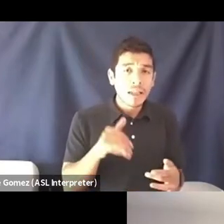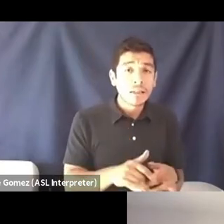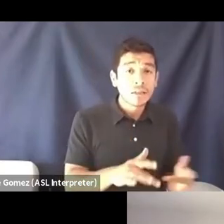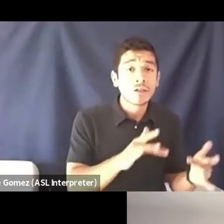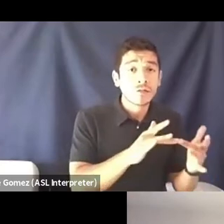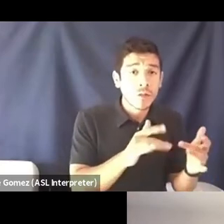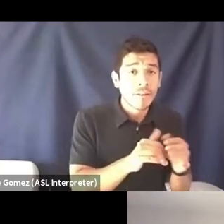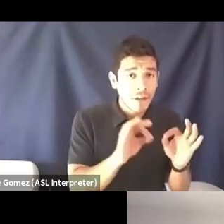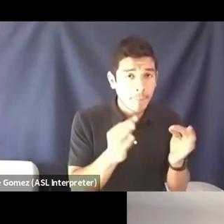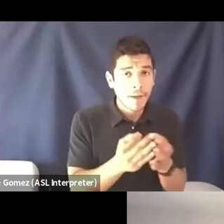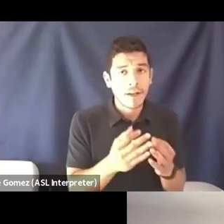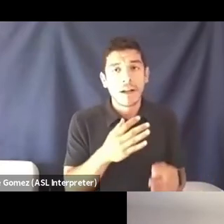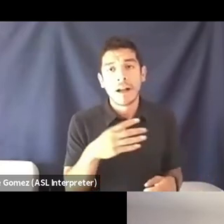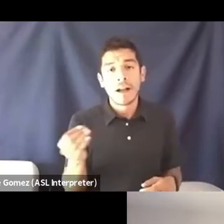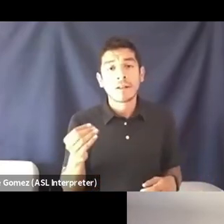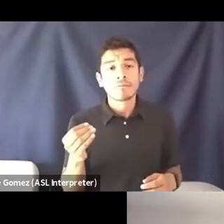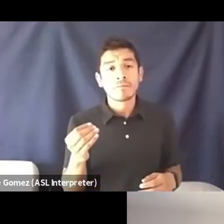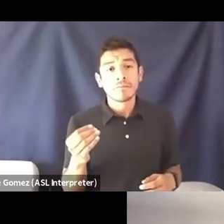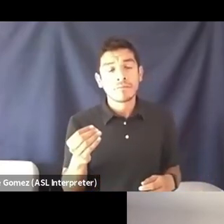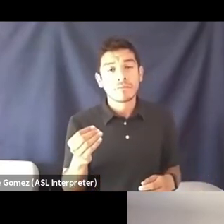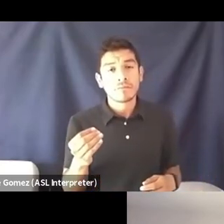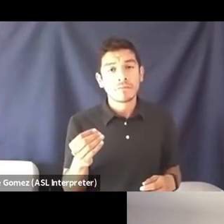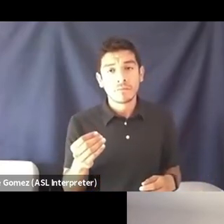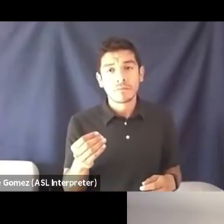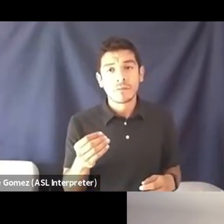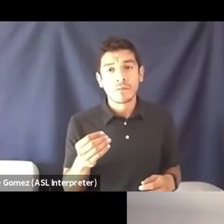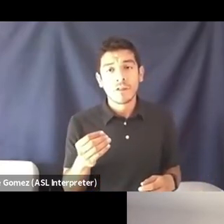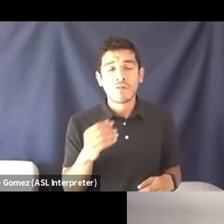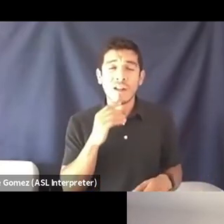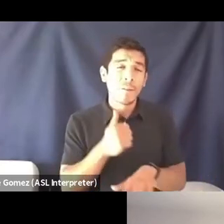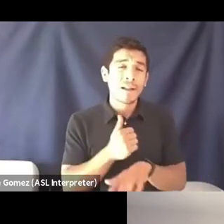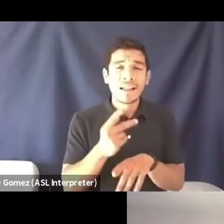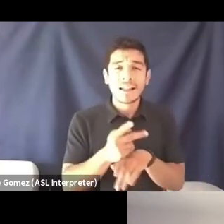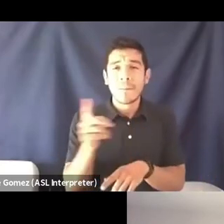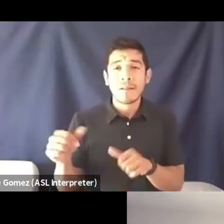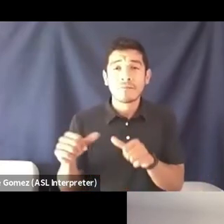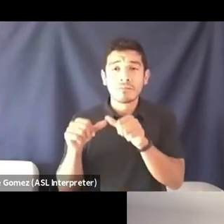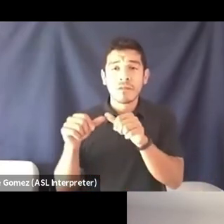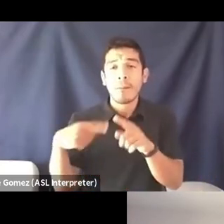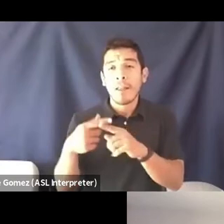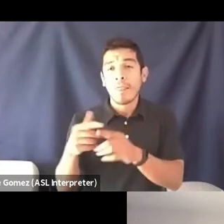and also basically keep them updated about the film. They're also hoping